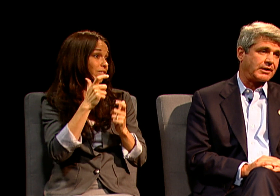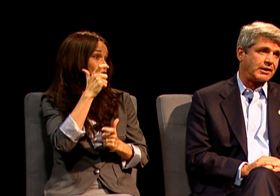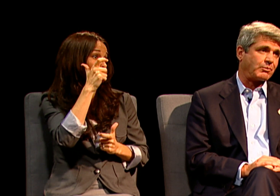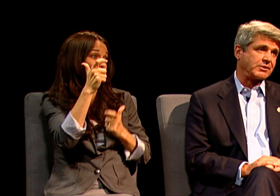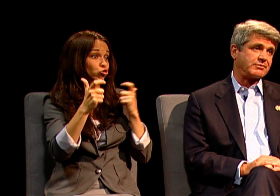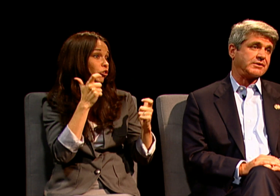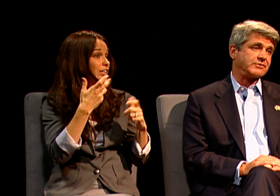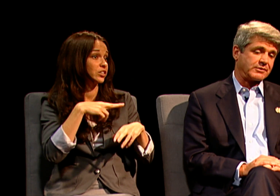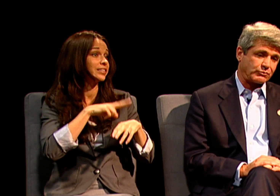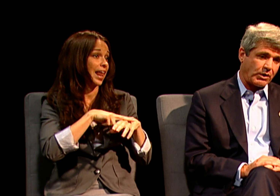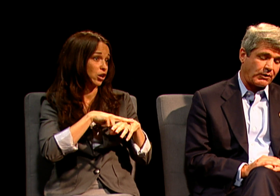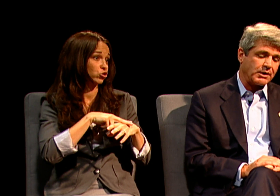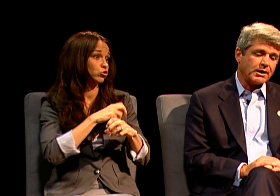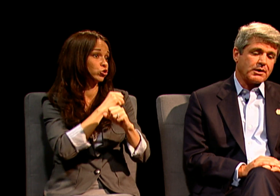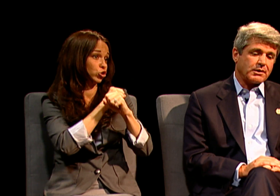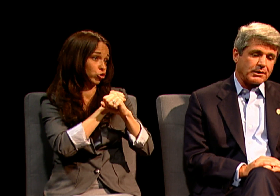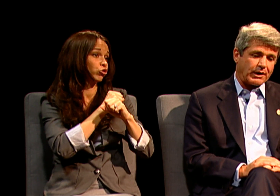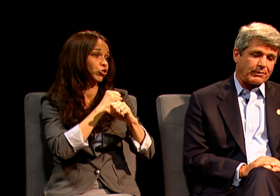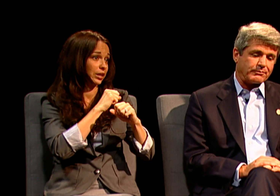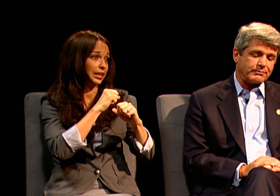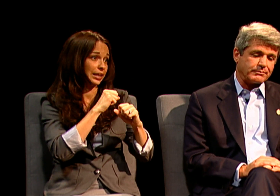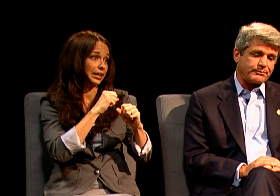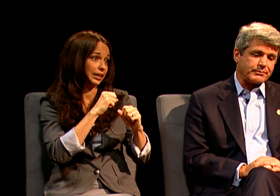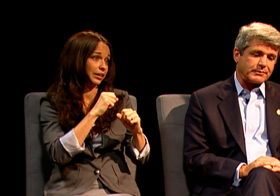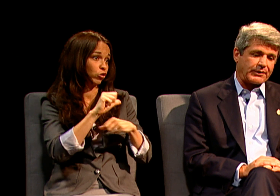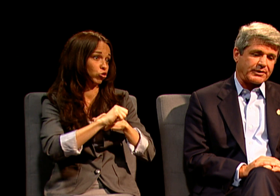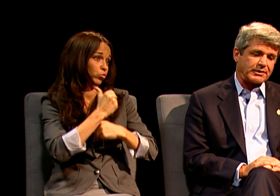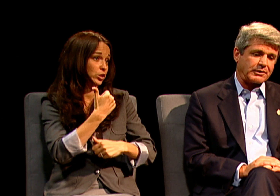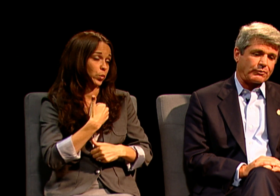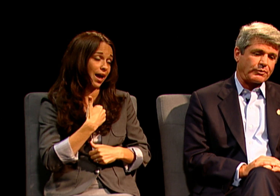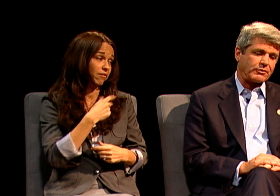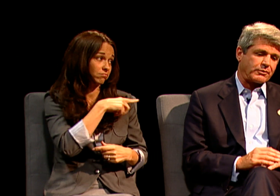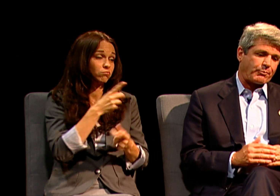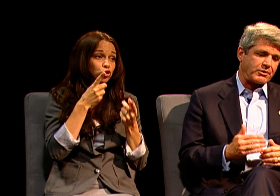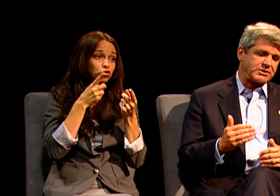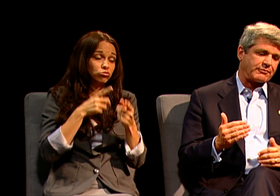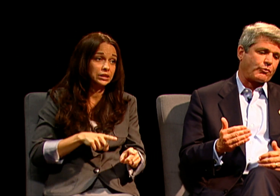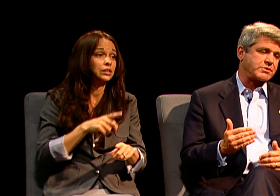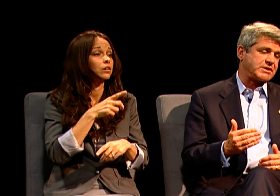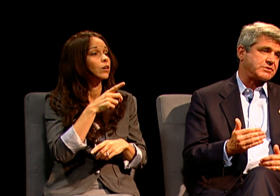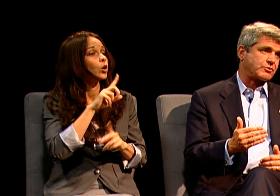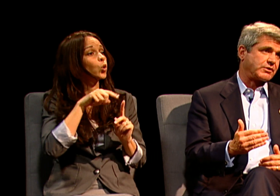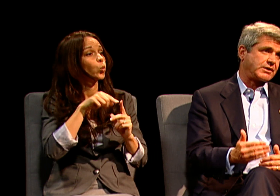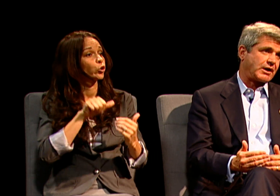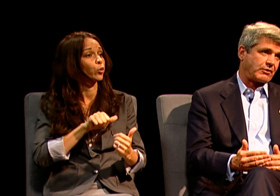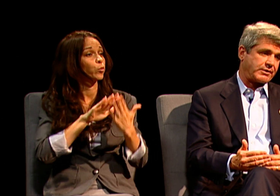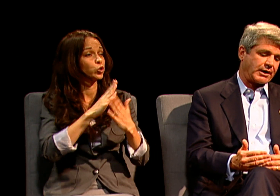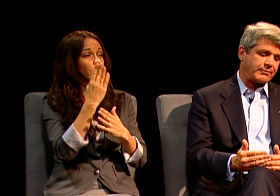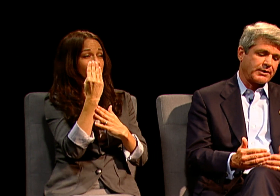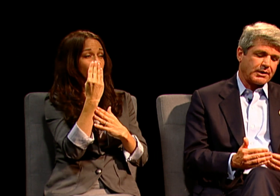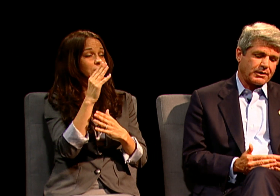AND I BELIEVE IT IS AS WELL. I THINK YOU KNOW WHEN YOU'RE APPROACHING YOUR 14 TRILLION-DOLLAR DEBT